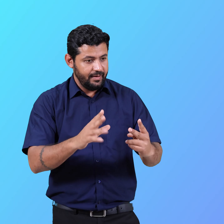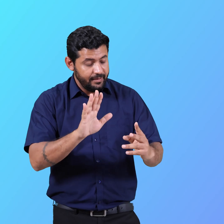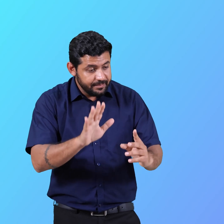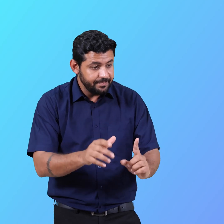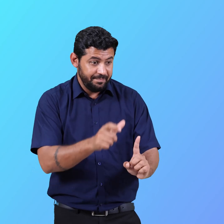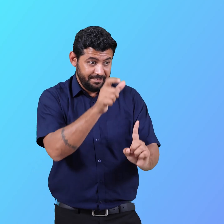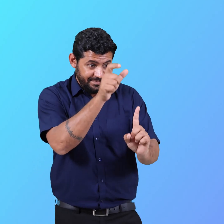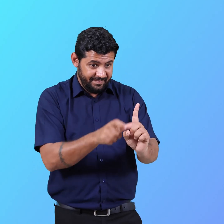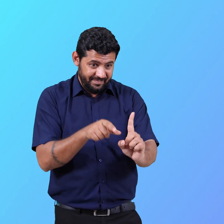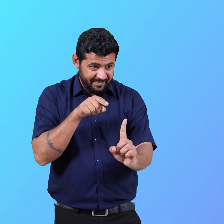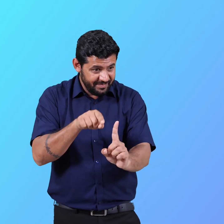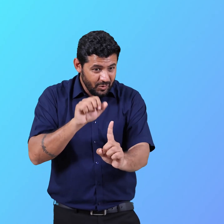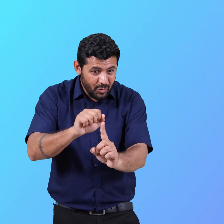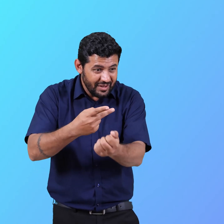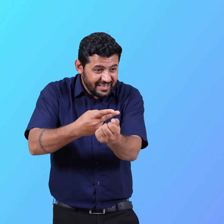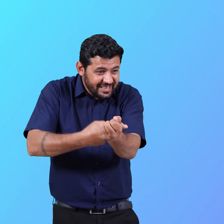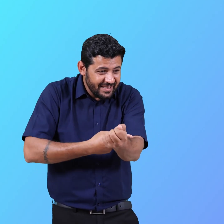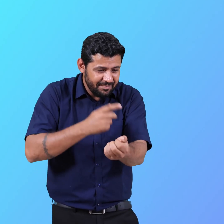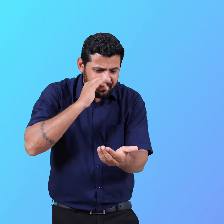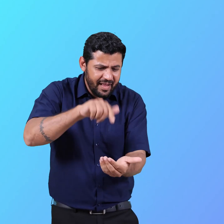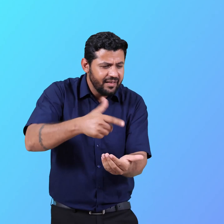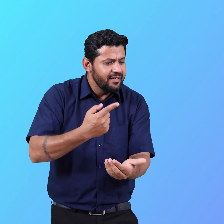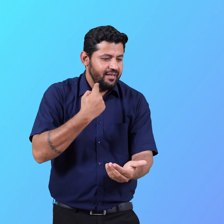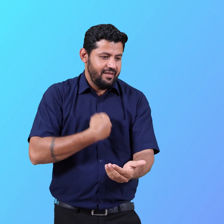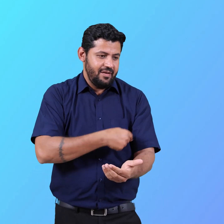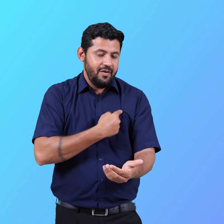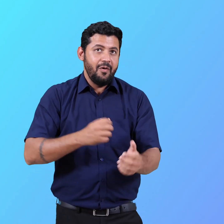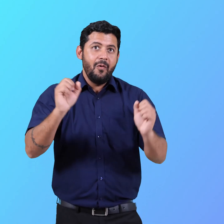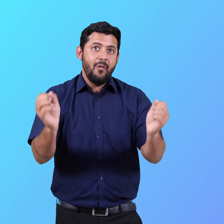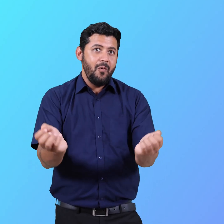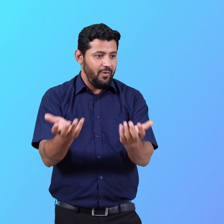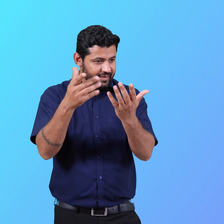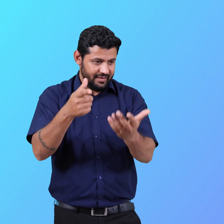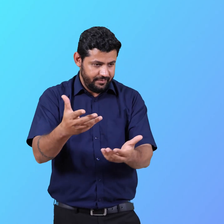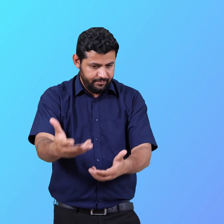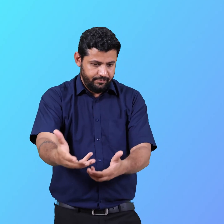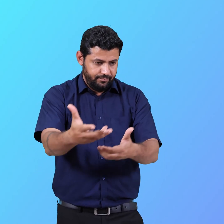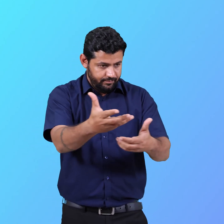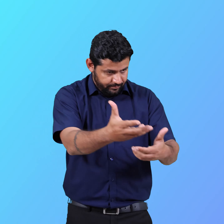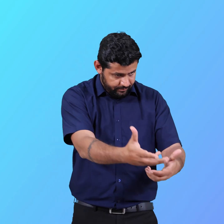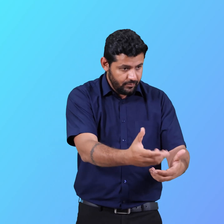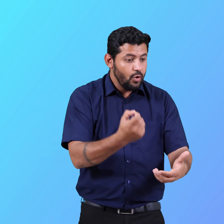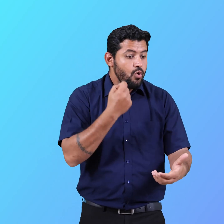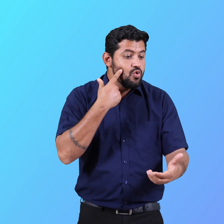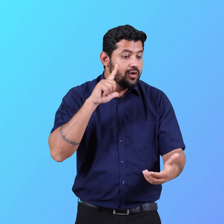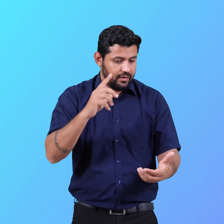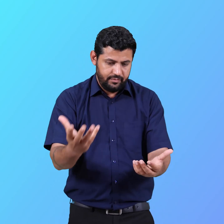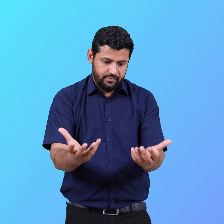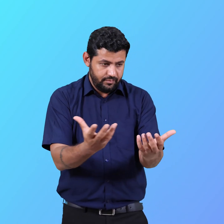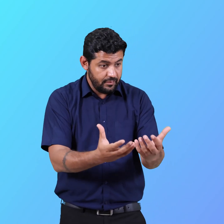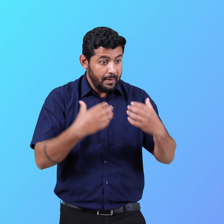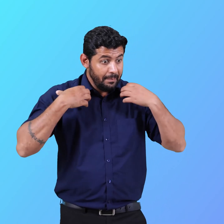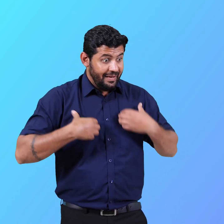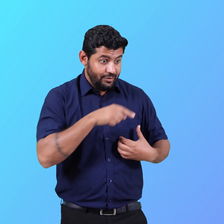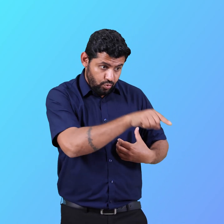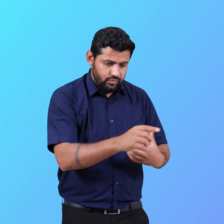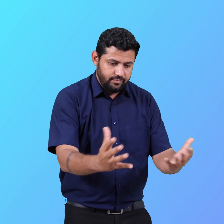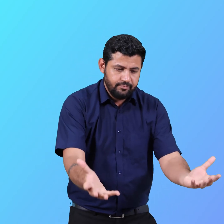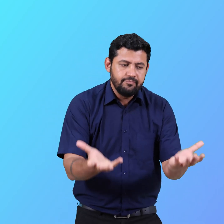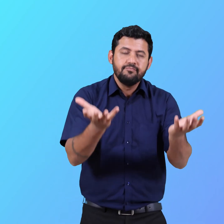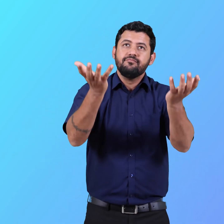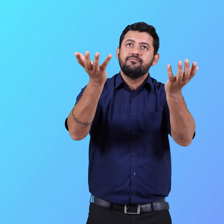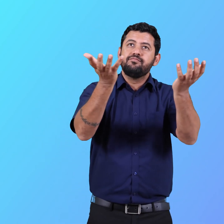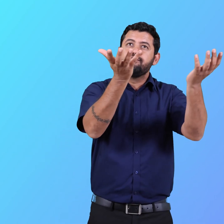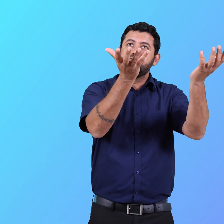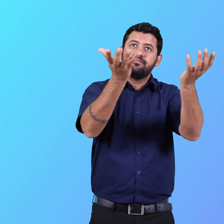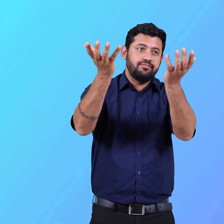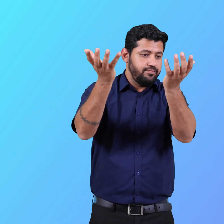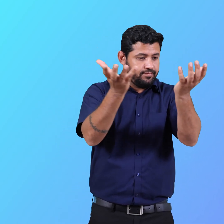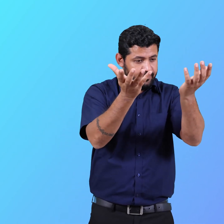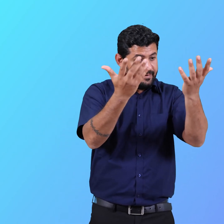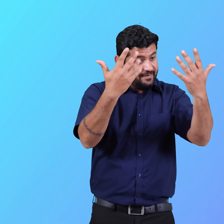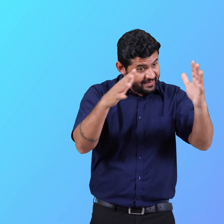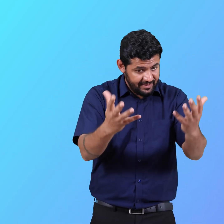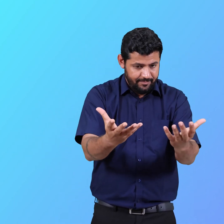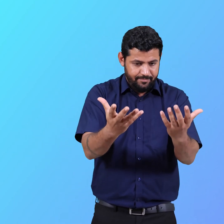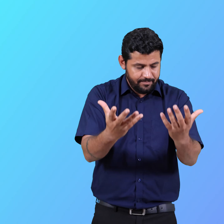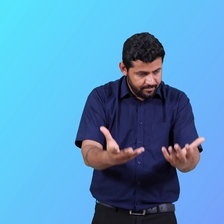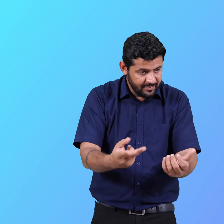The priest will take the lamb for the guilt offering and the oil, and he will lift them up to show they were offered before the LORD.